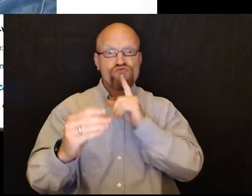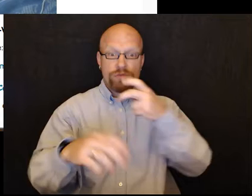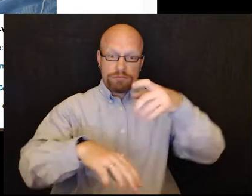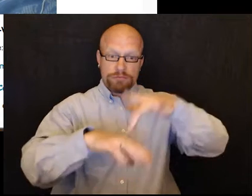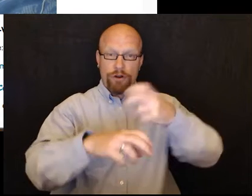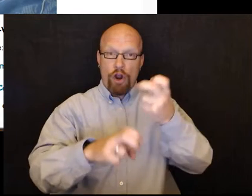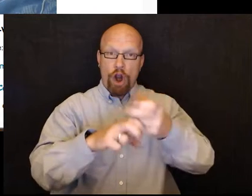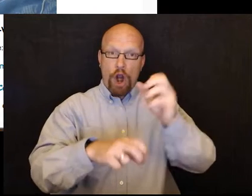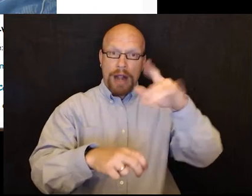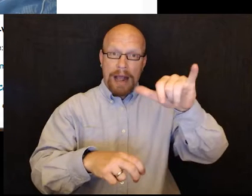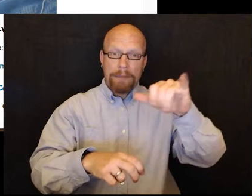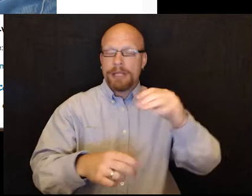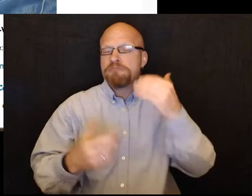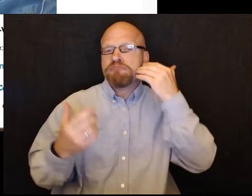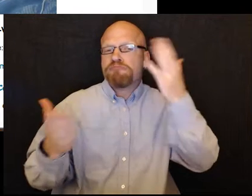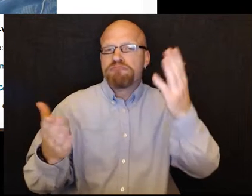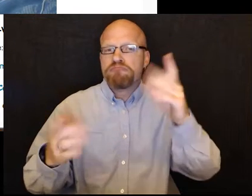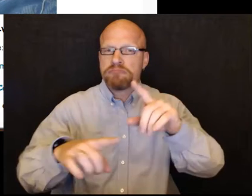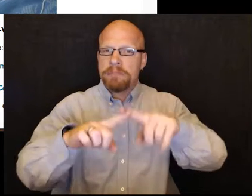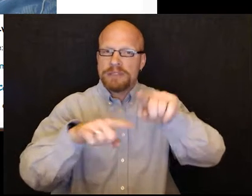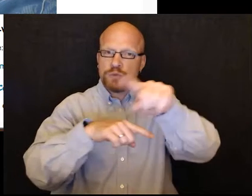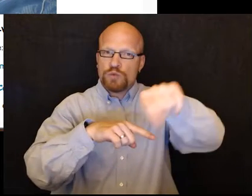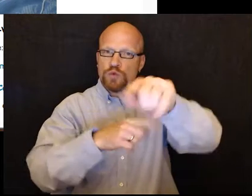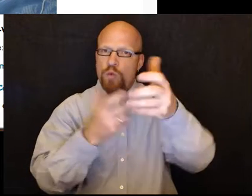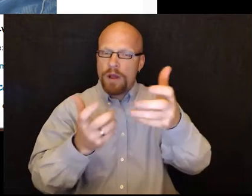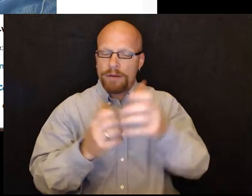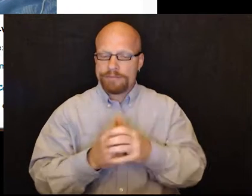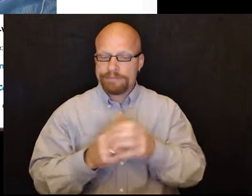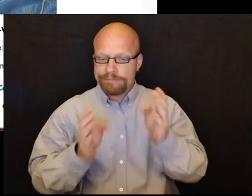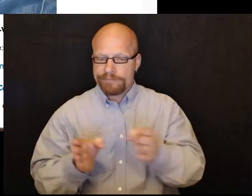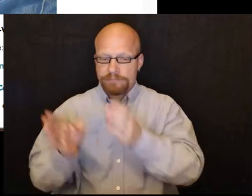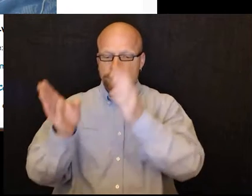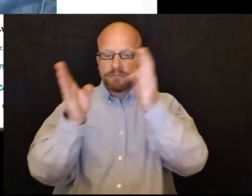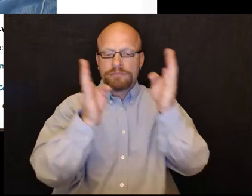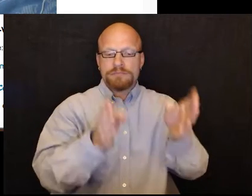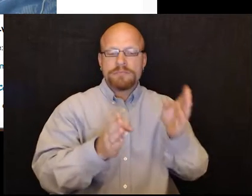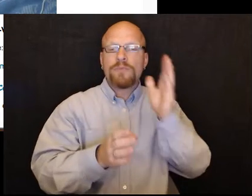will it be a hard copy or will be electronic